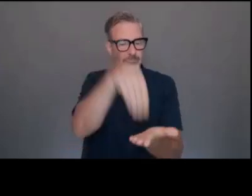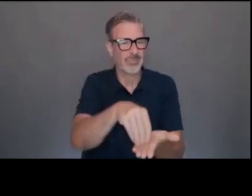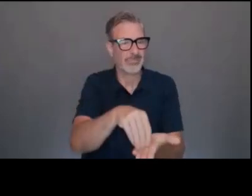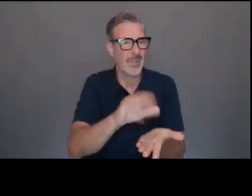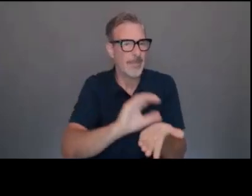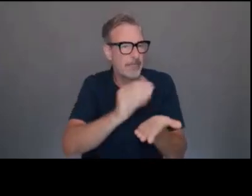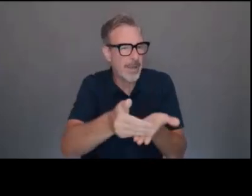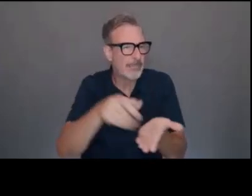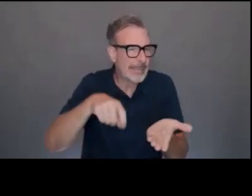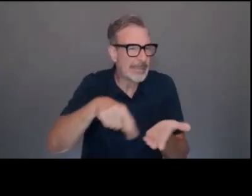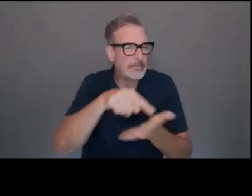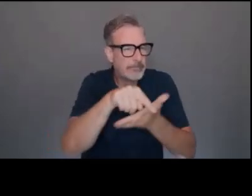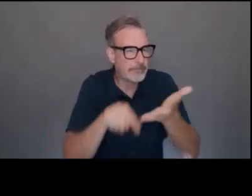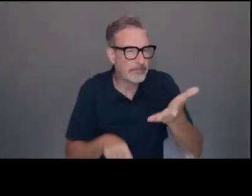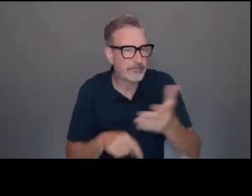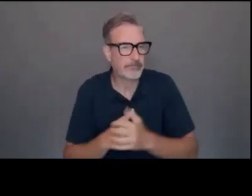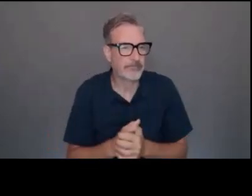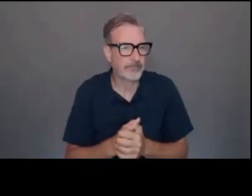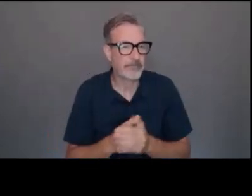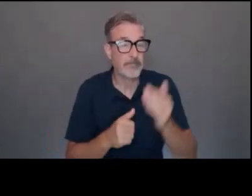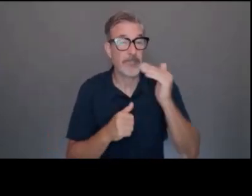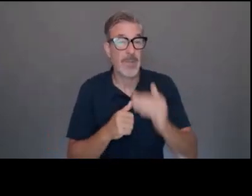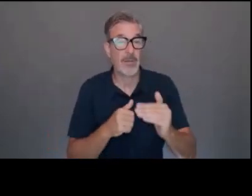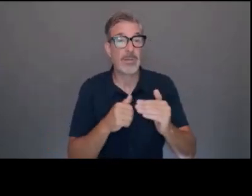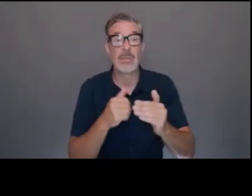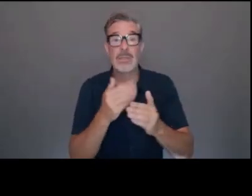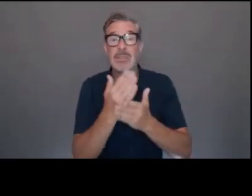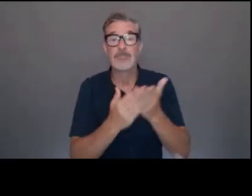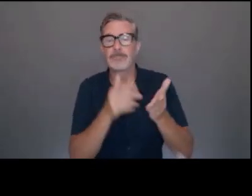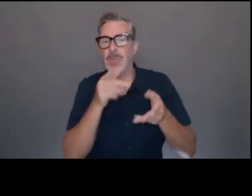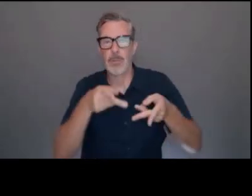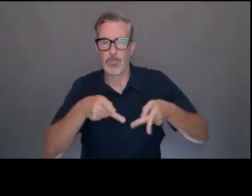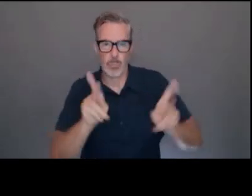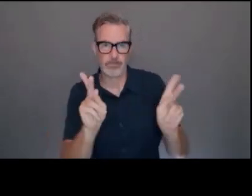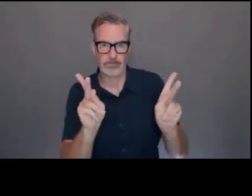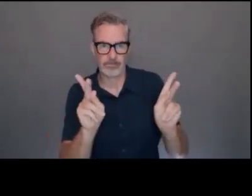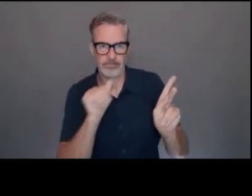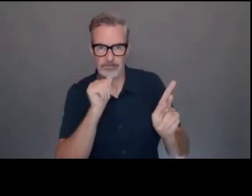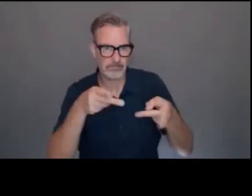Ineligible activities. Here's some examples of things that you cannot apply for.